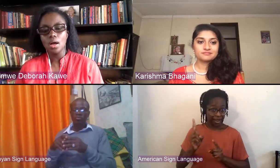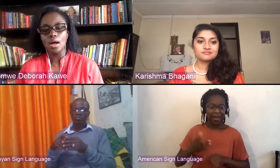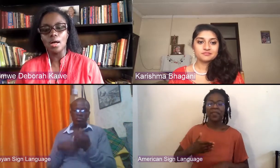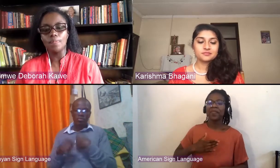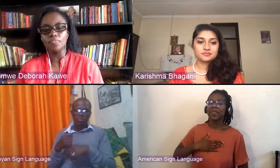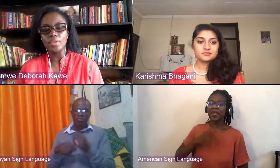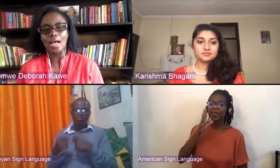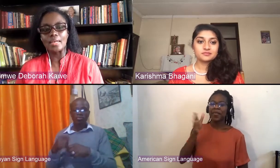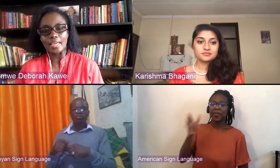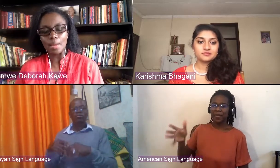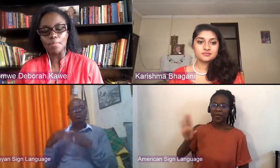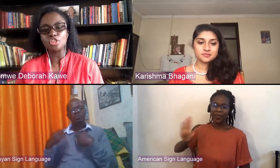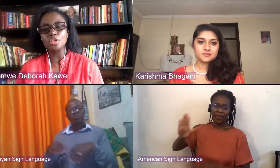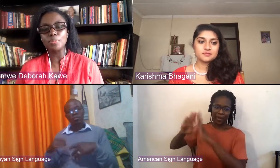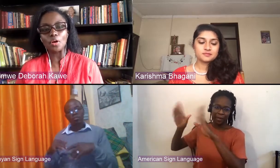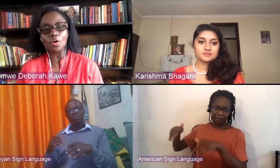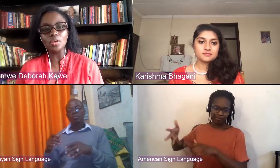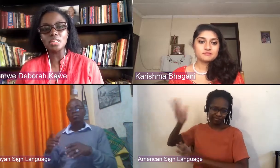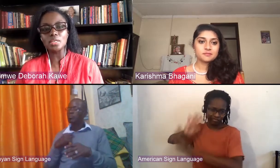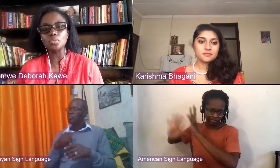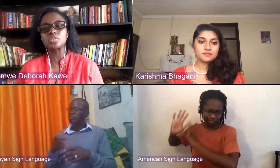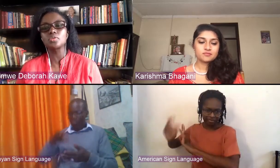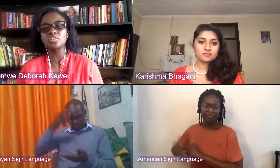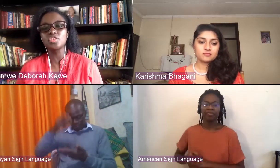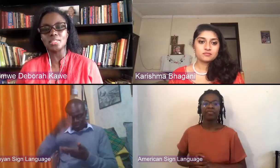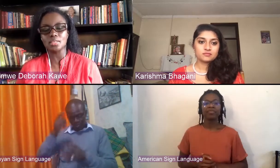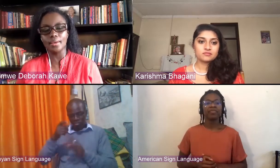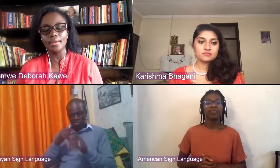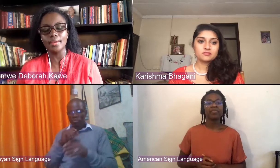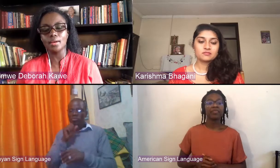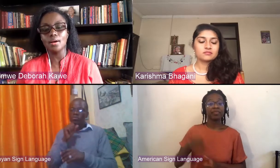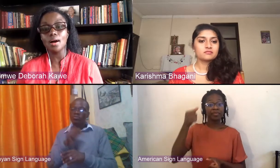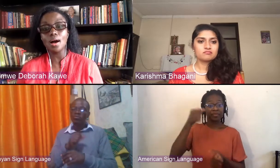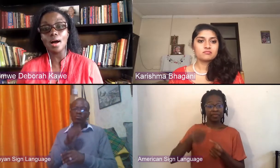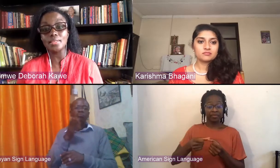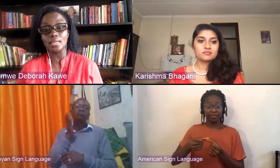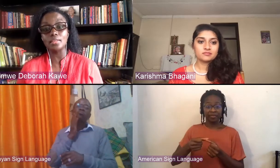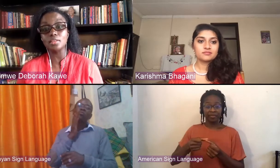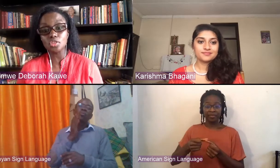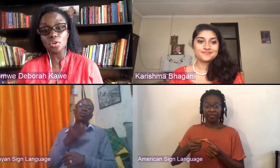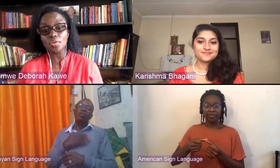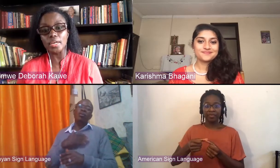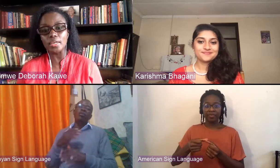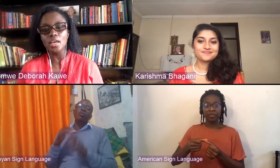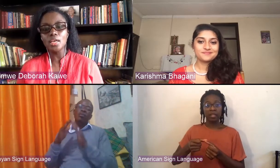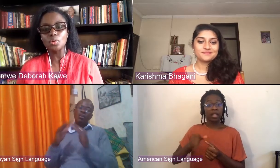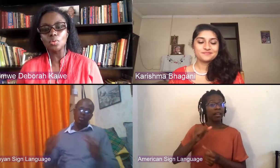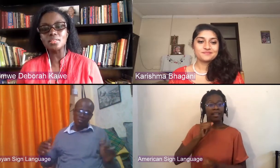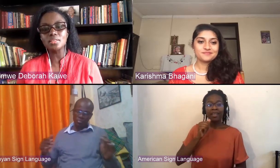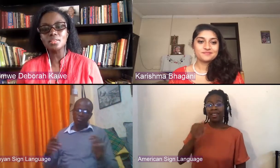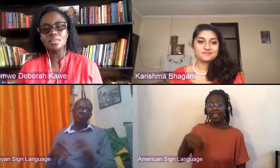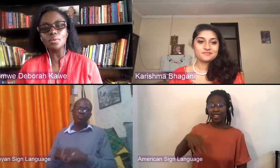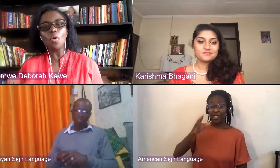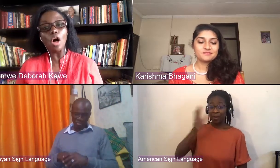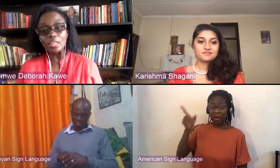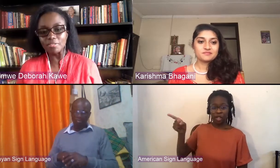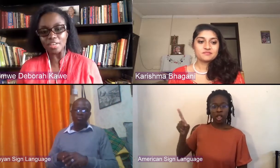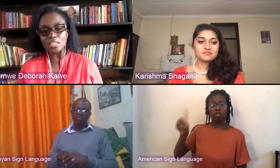And like I mentioned, because it was not just like her telling the story, it was all of us